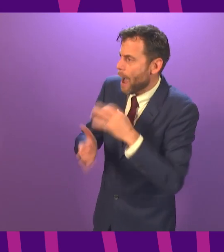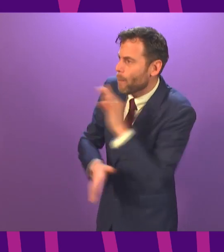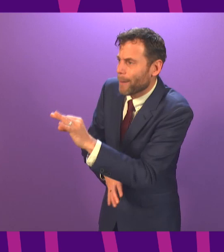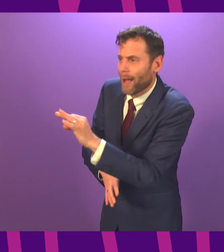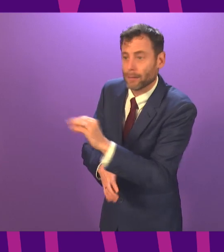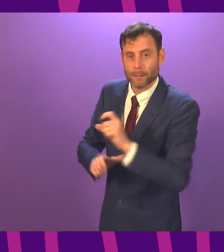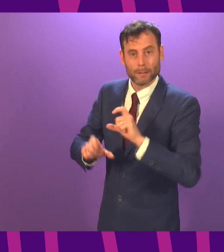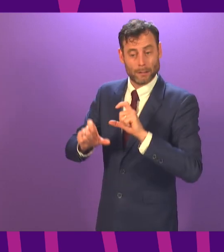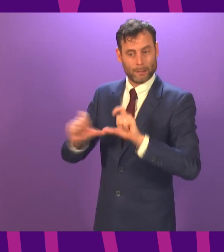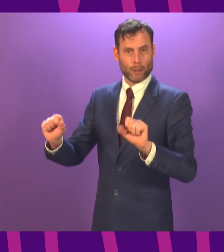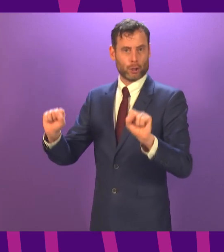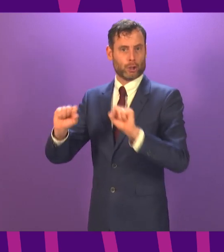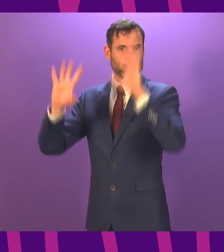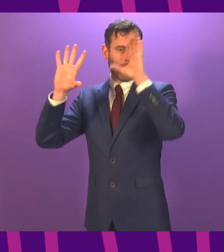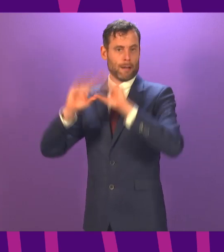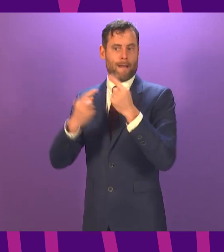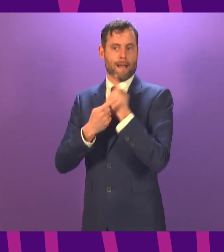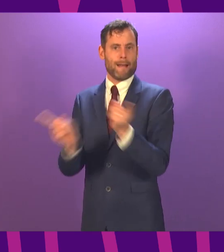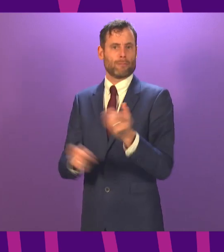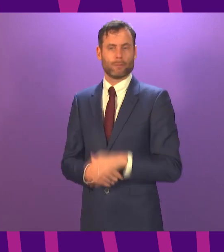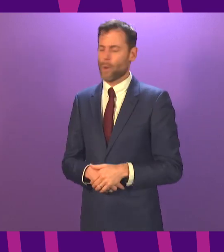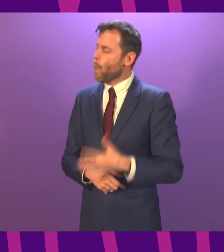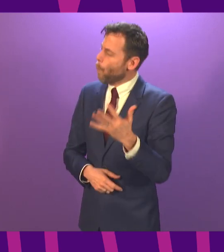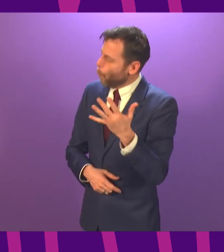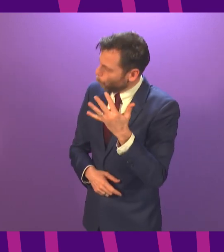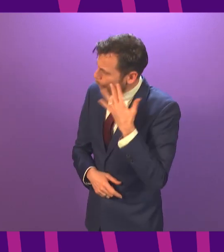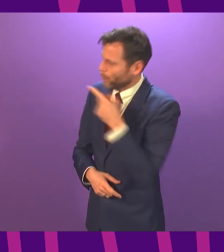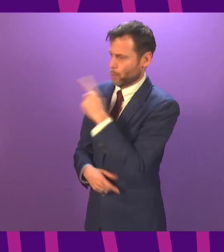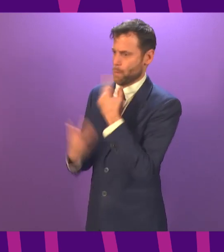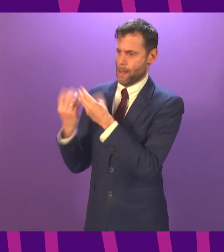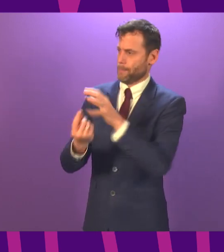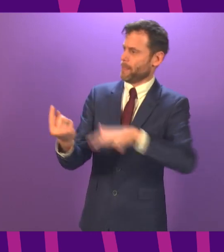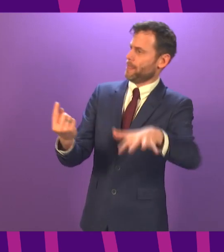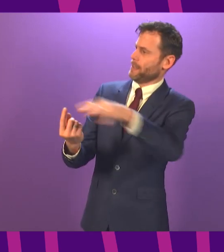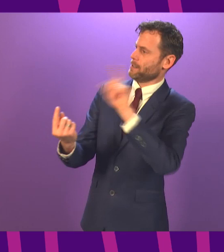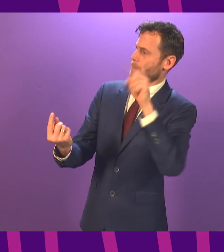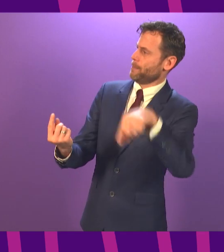When will those firms get the support that they need? What about the help that was announced